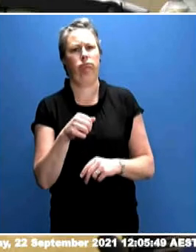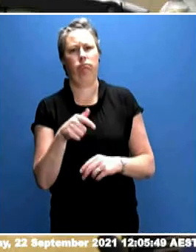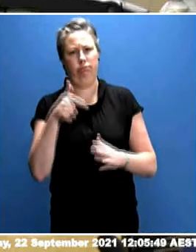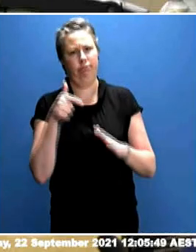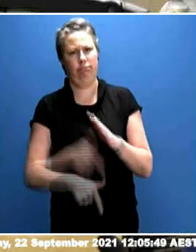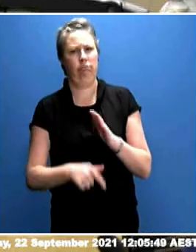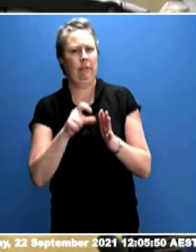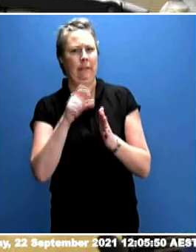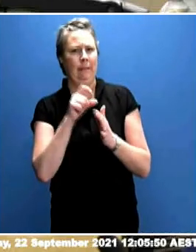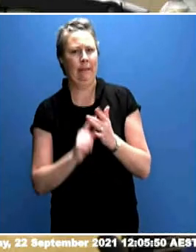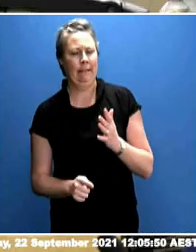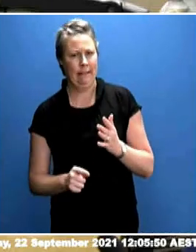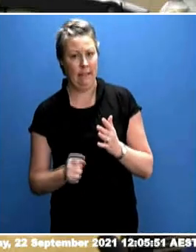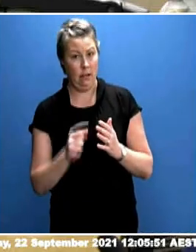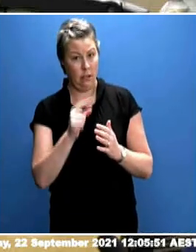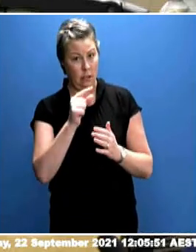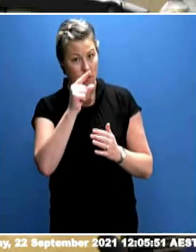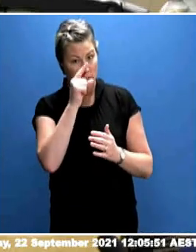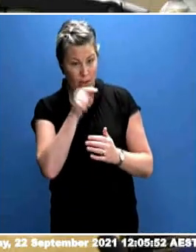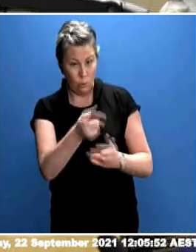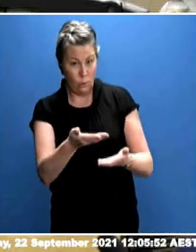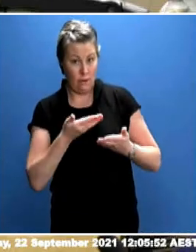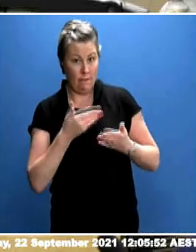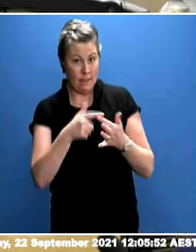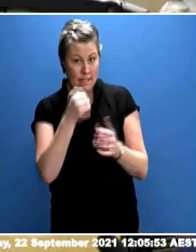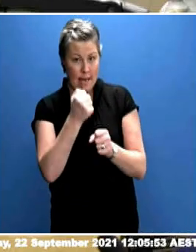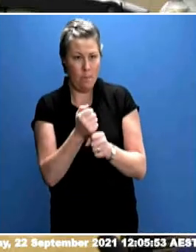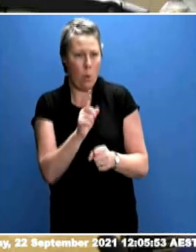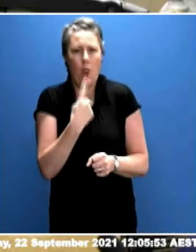are you able to give some examples or indications of the type of help